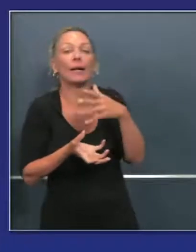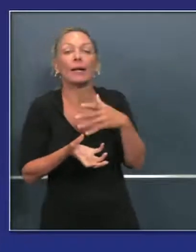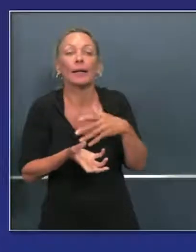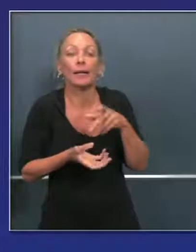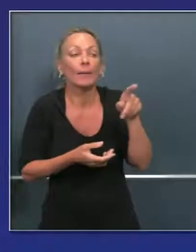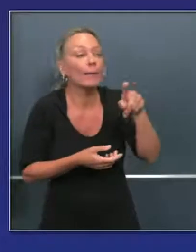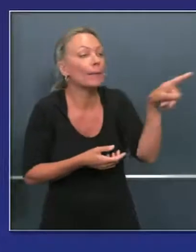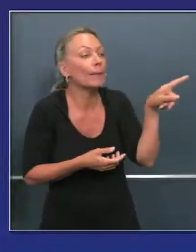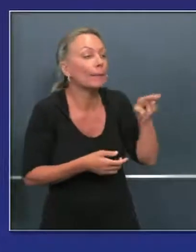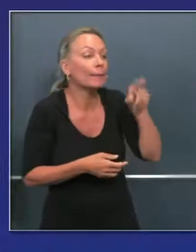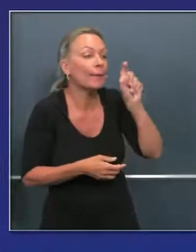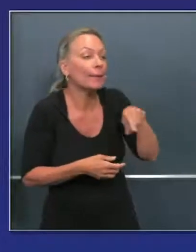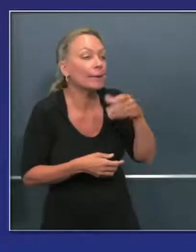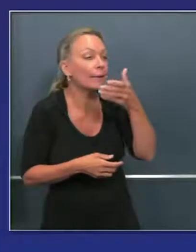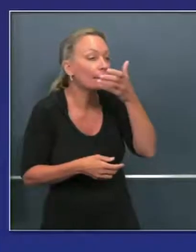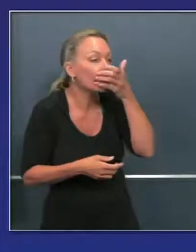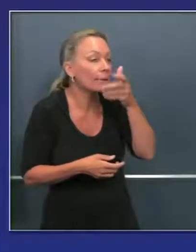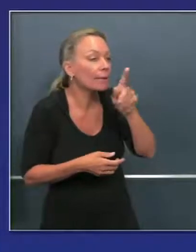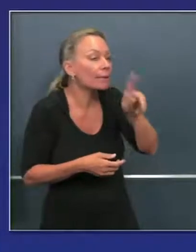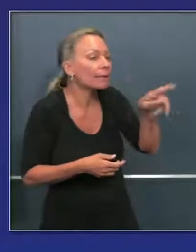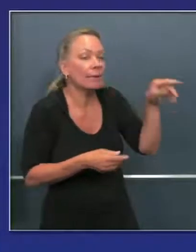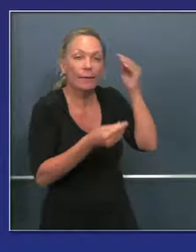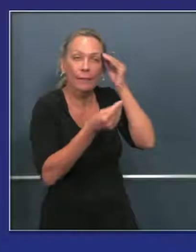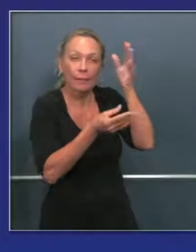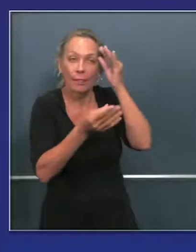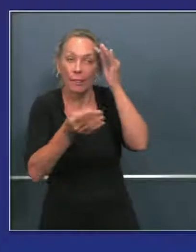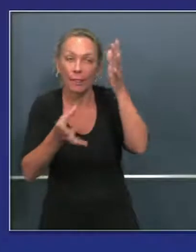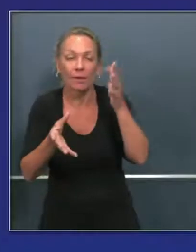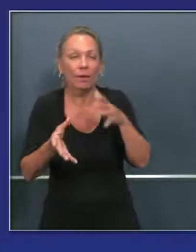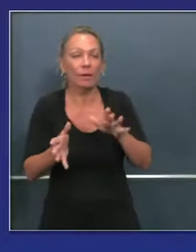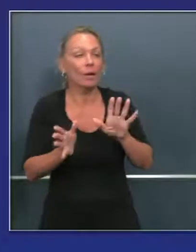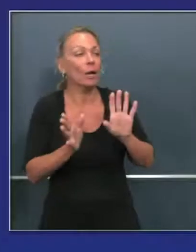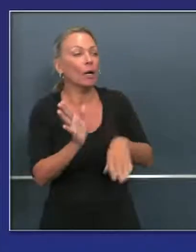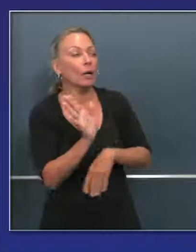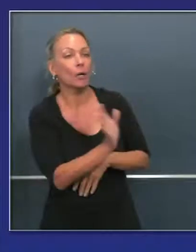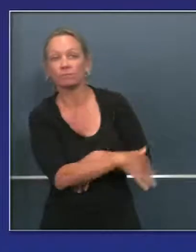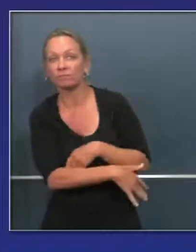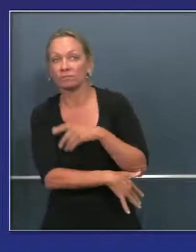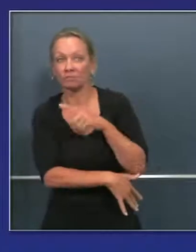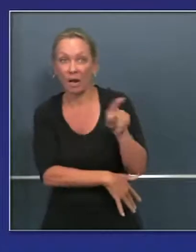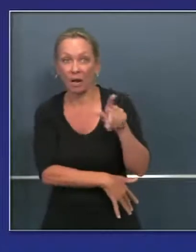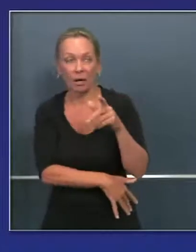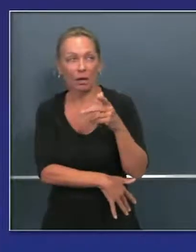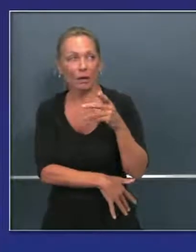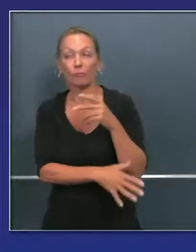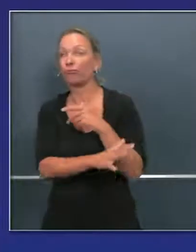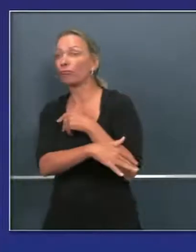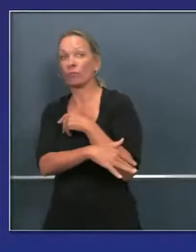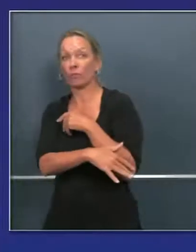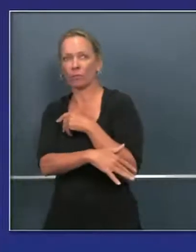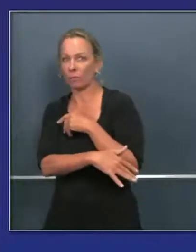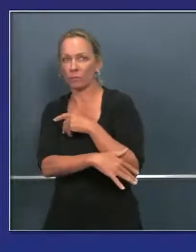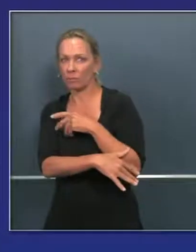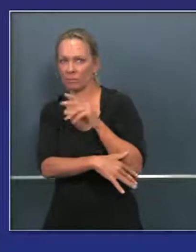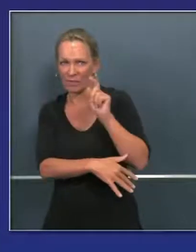California to do justice and to help us mitigate the spread and the transmission of copán 19 by